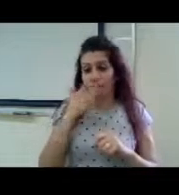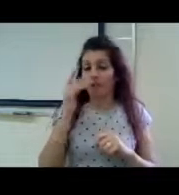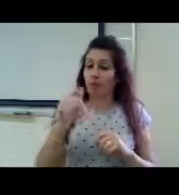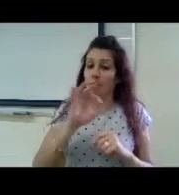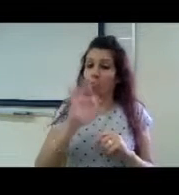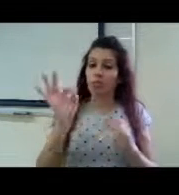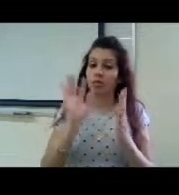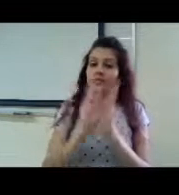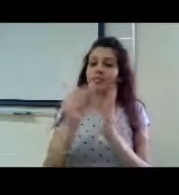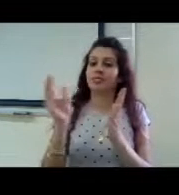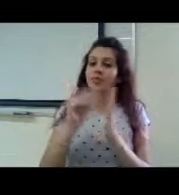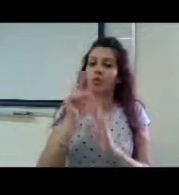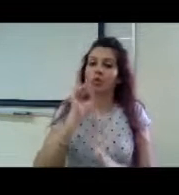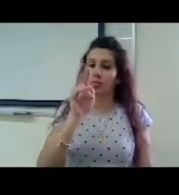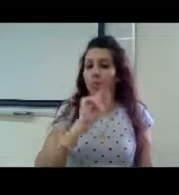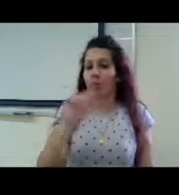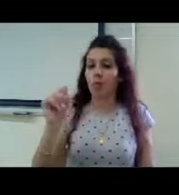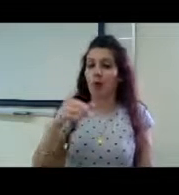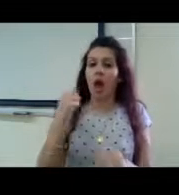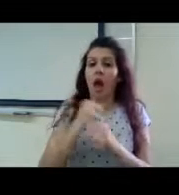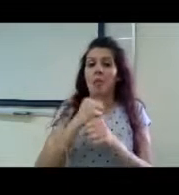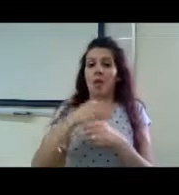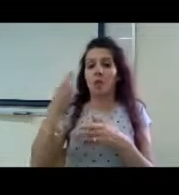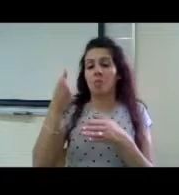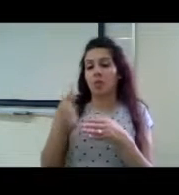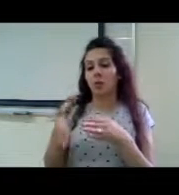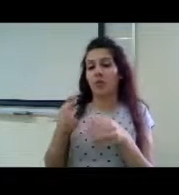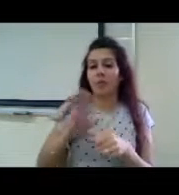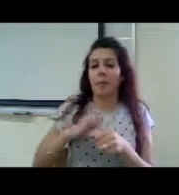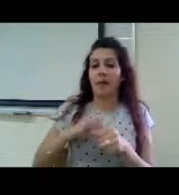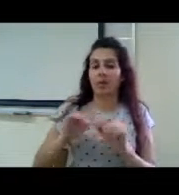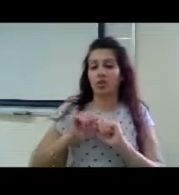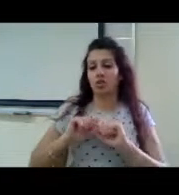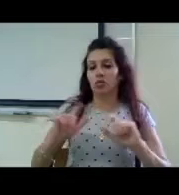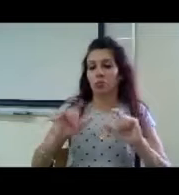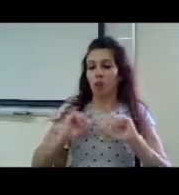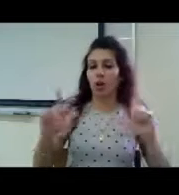so when Calibri has downloaded actually comes empty it's one of the reasons that